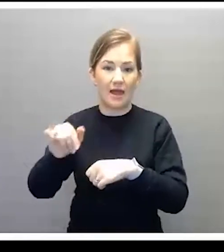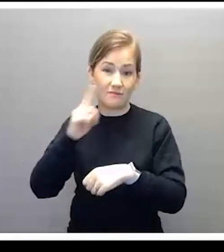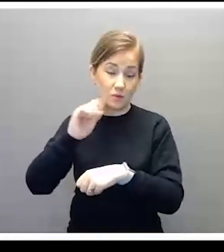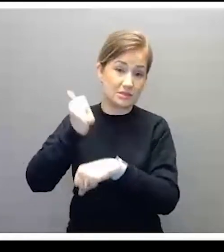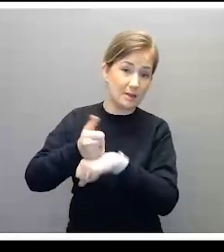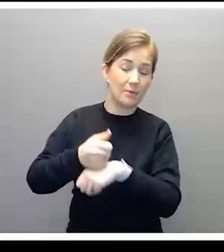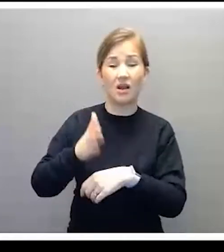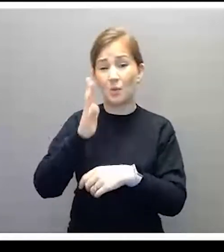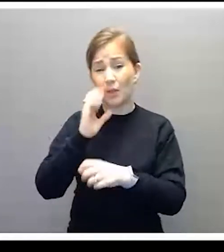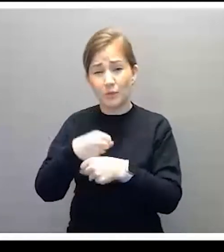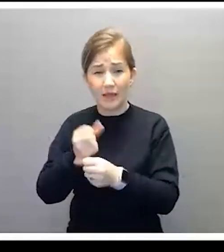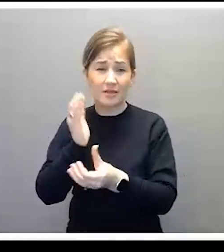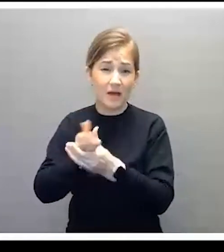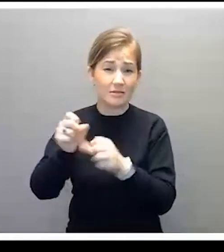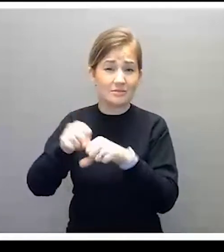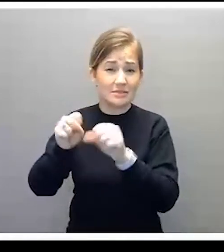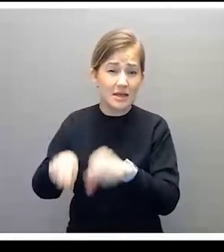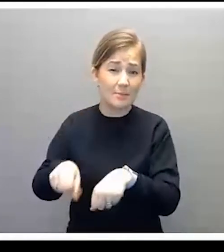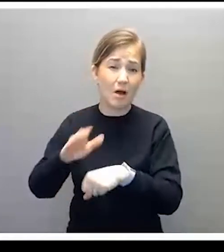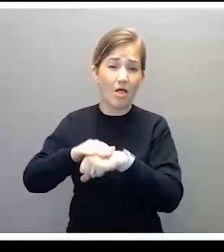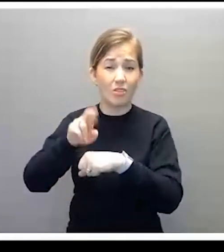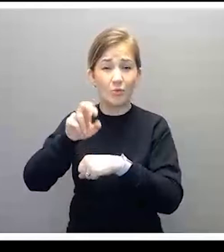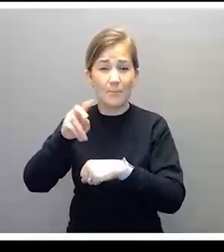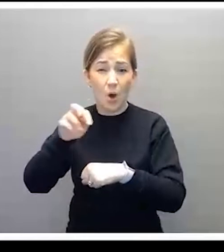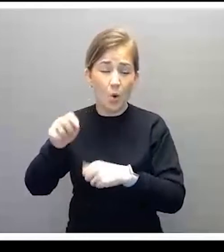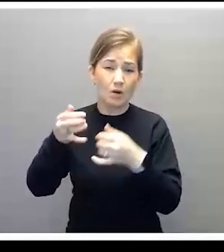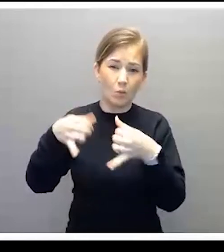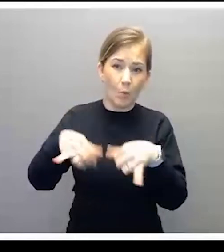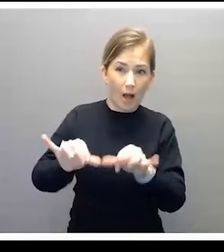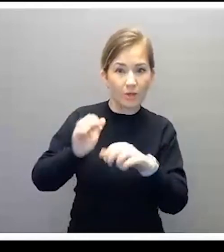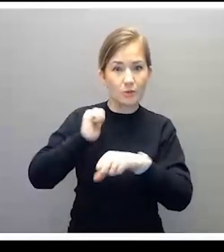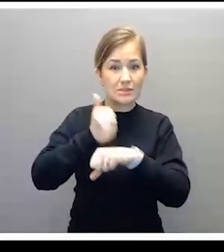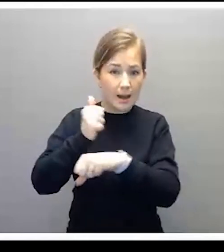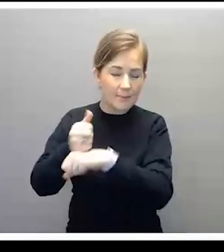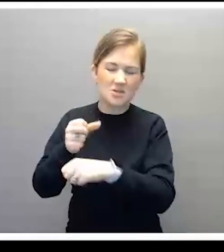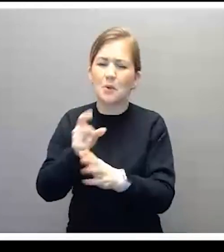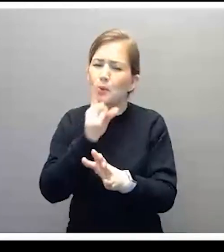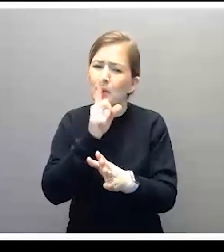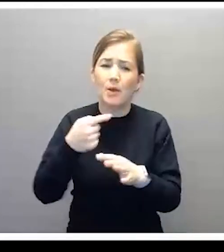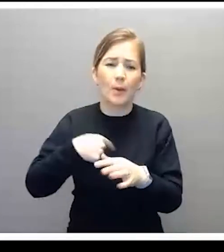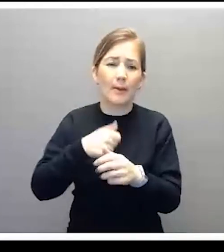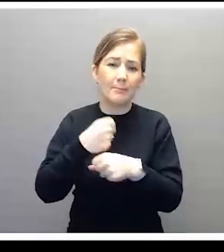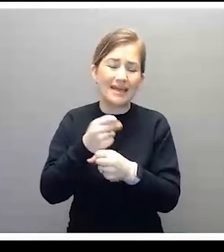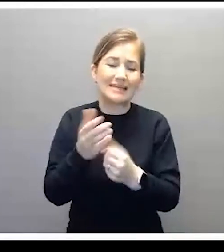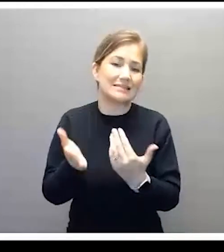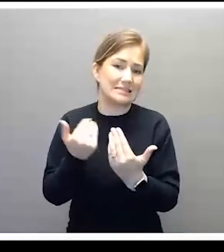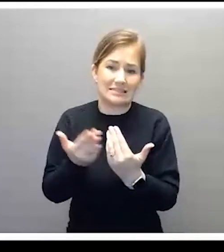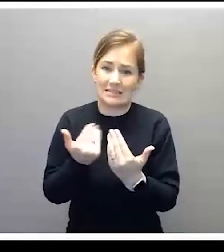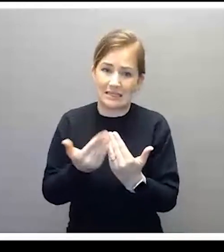We'll go create the file system on the remote side when you're instantiating it. So, we just make it really easy